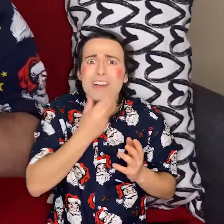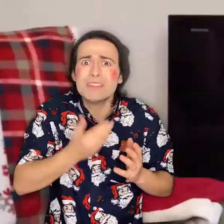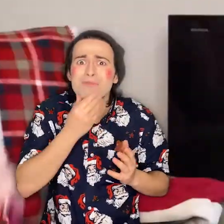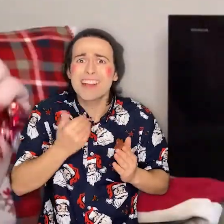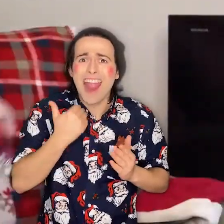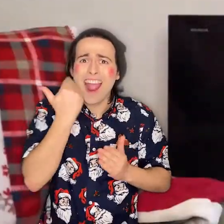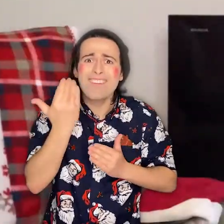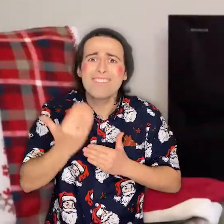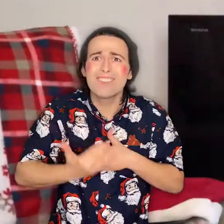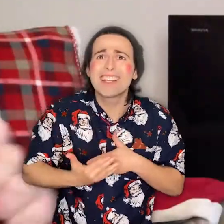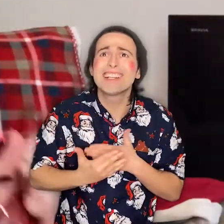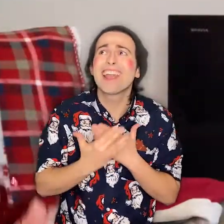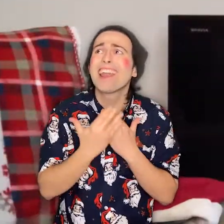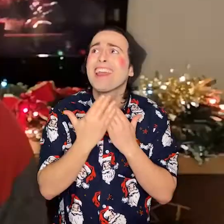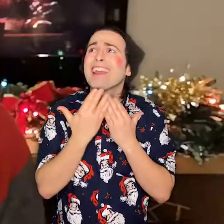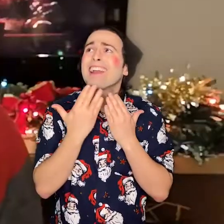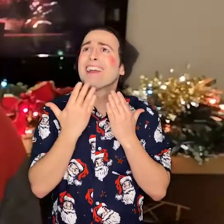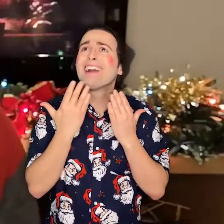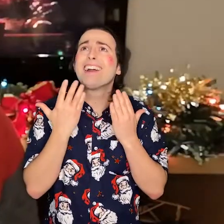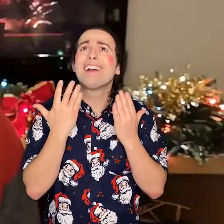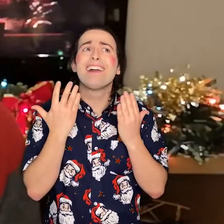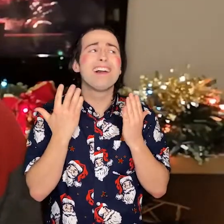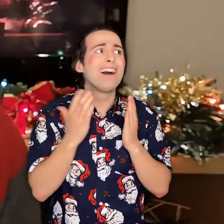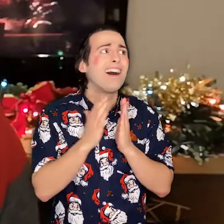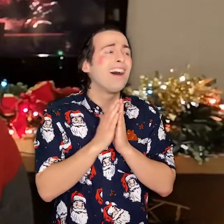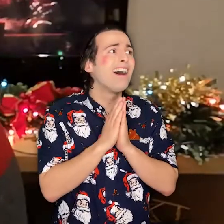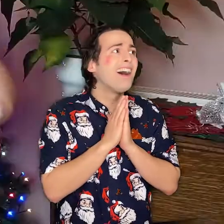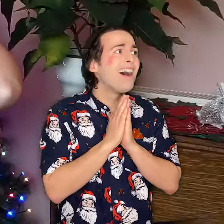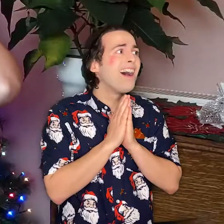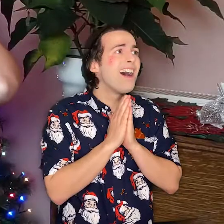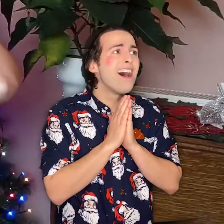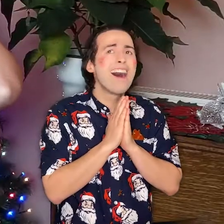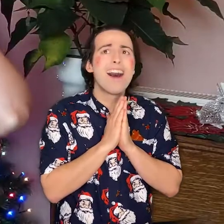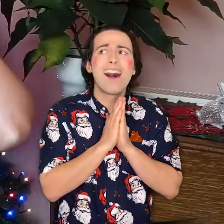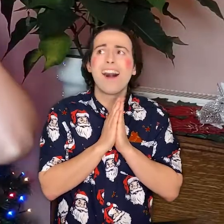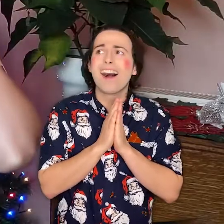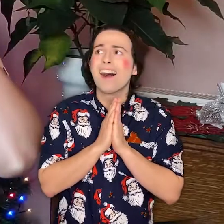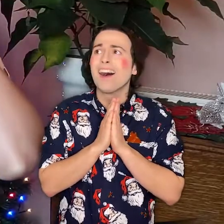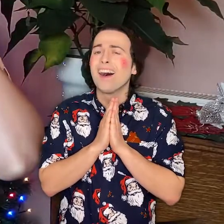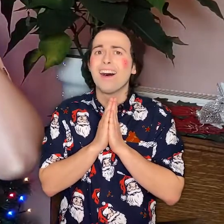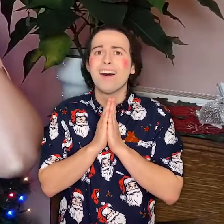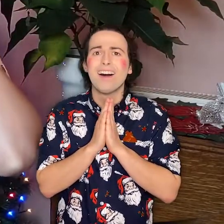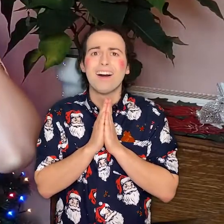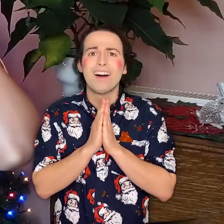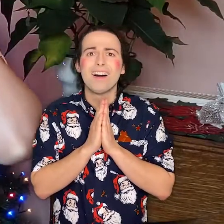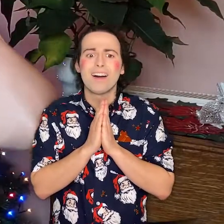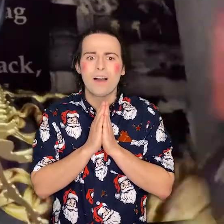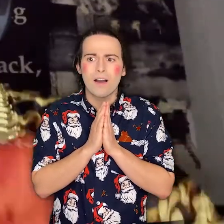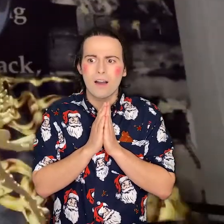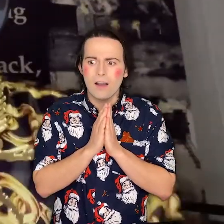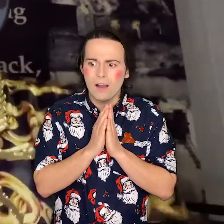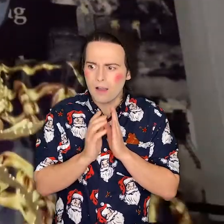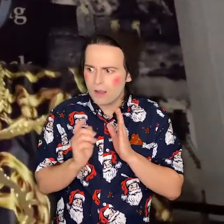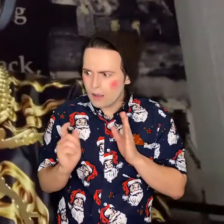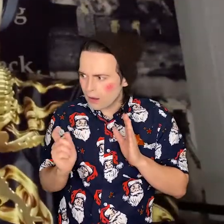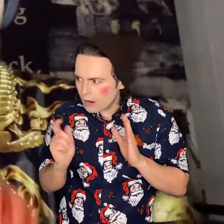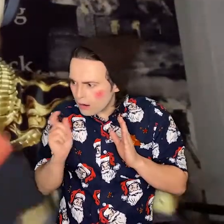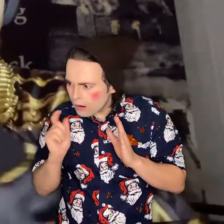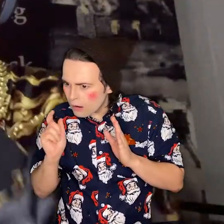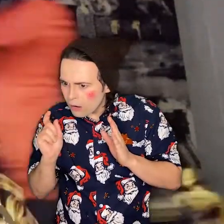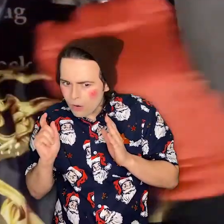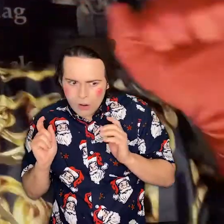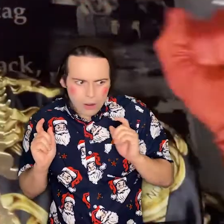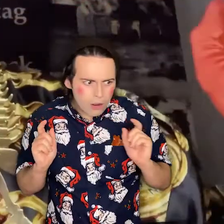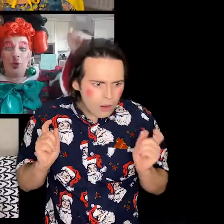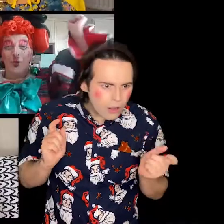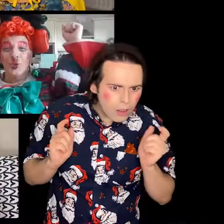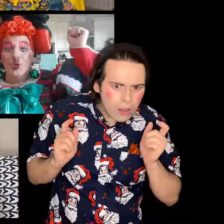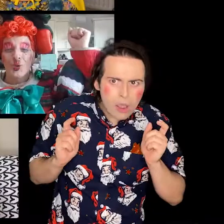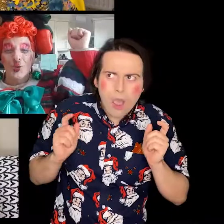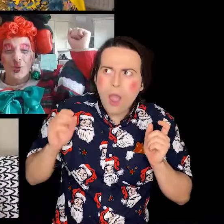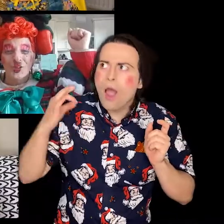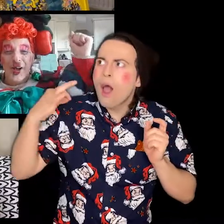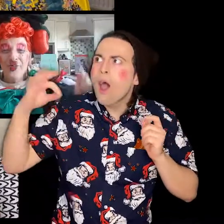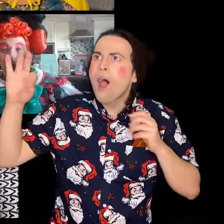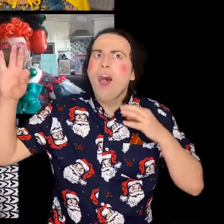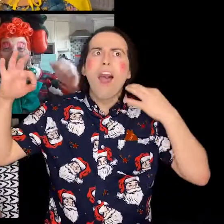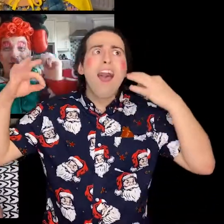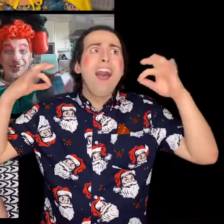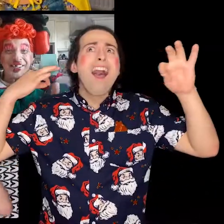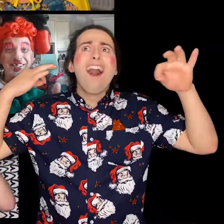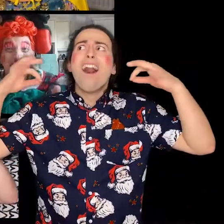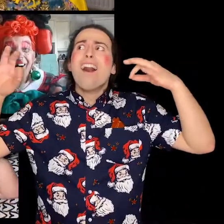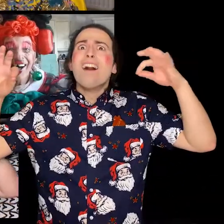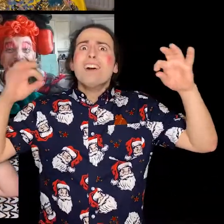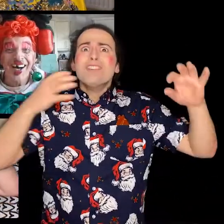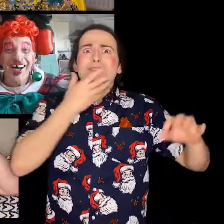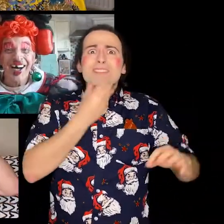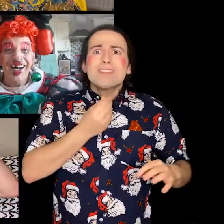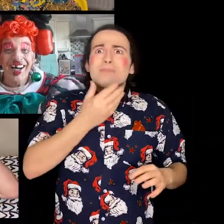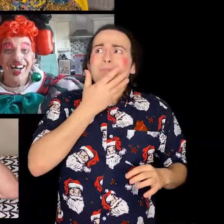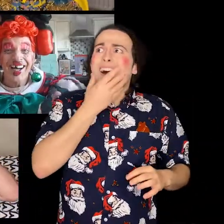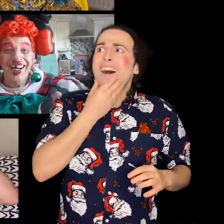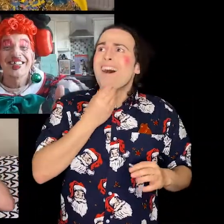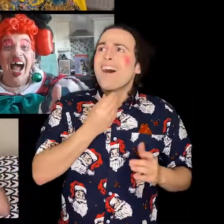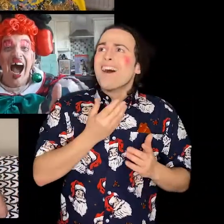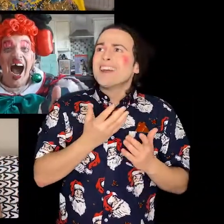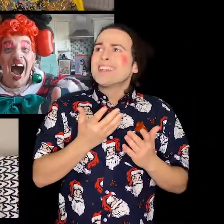Well I wish it could be Christmas, every day! Let the bells, ring out for Christmas!